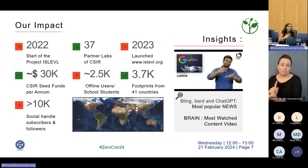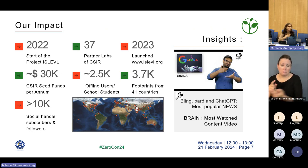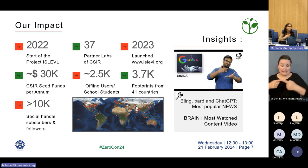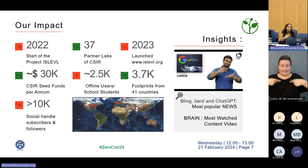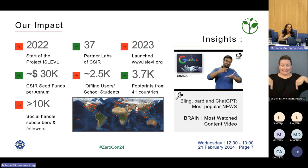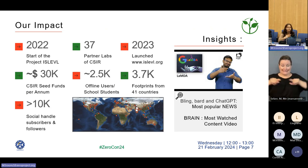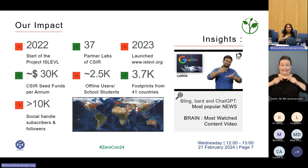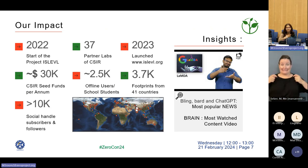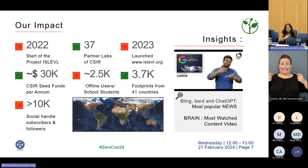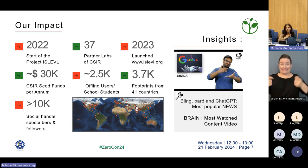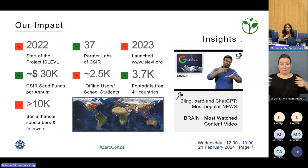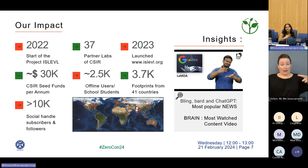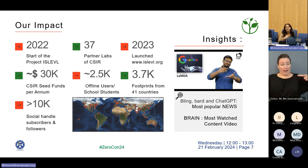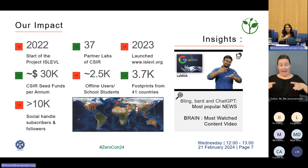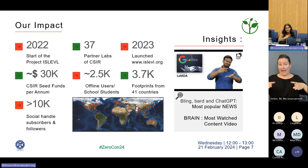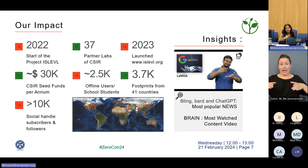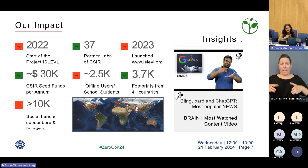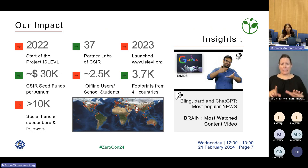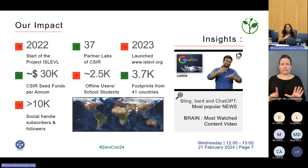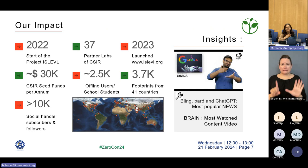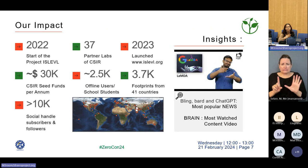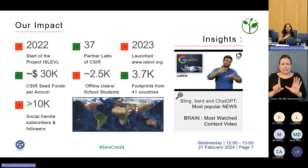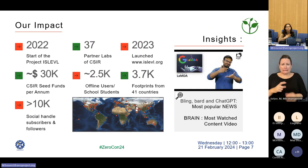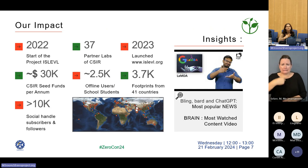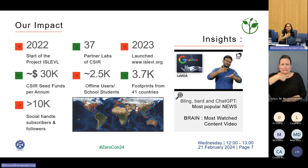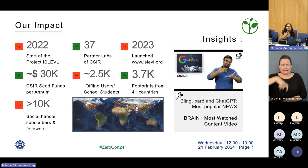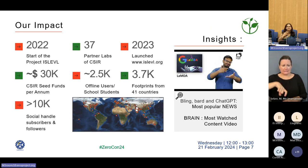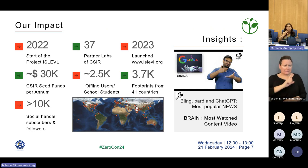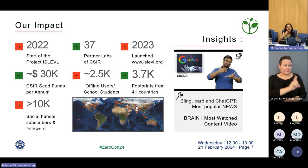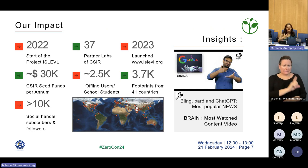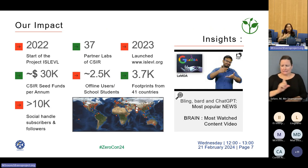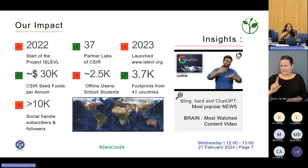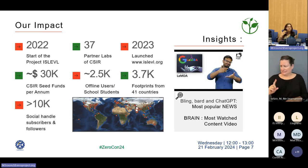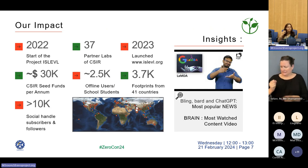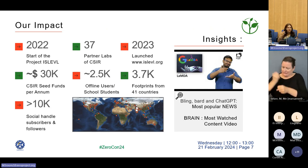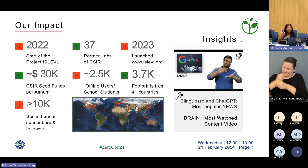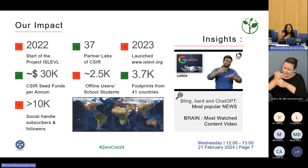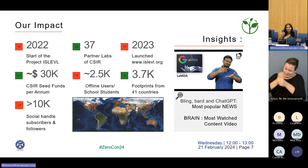the amount of paid work we are getting and the amount of desires and demands that our